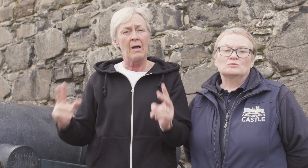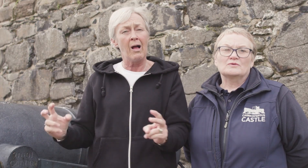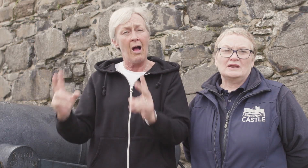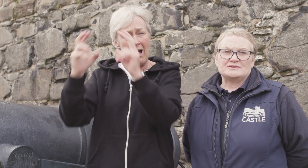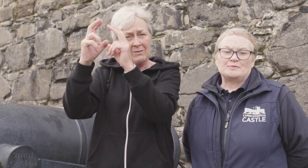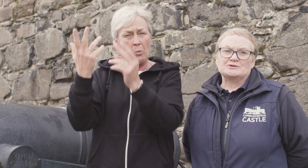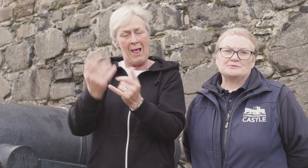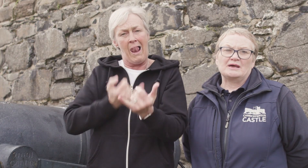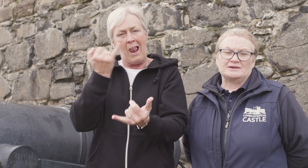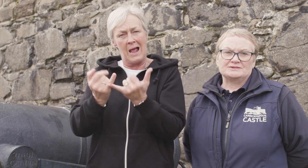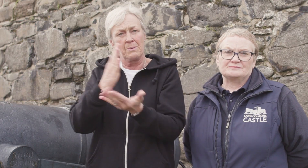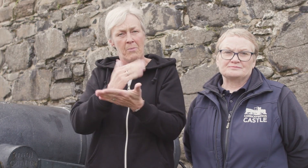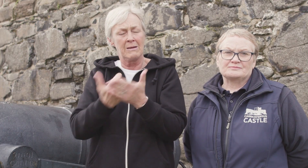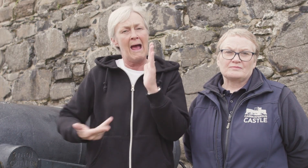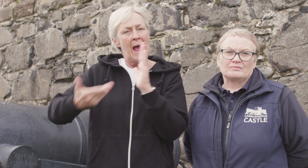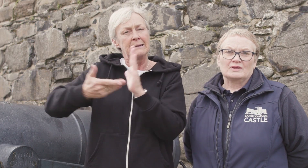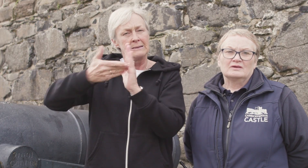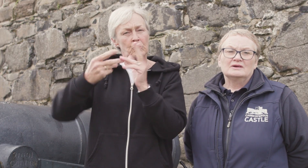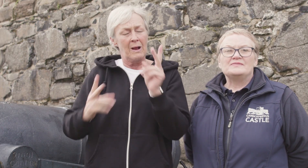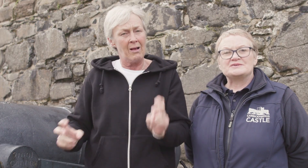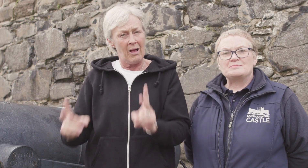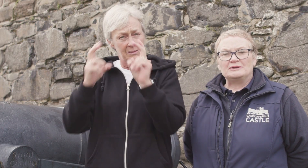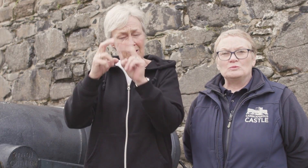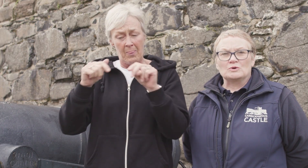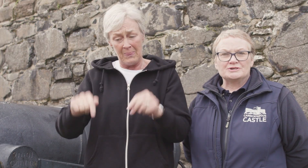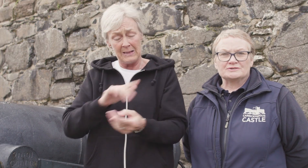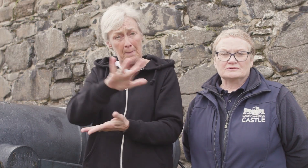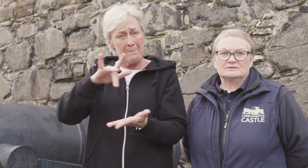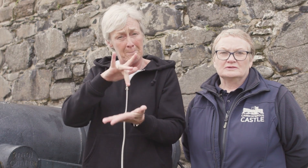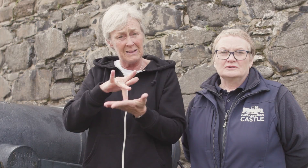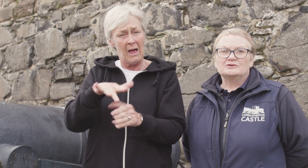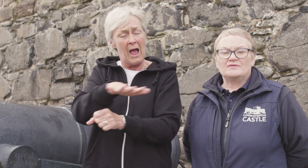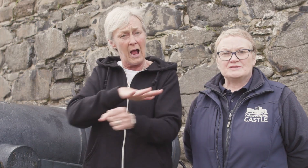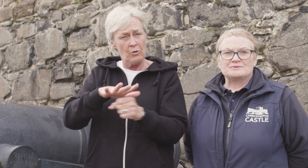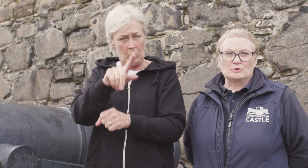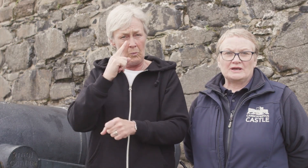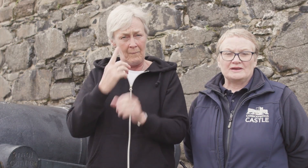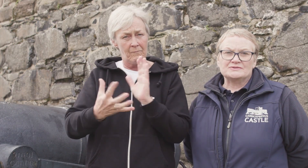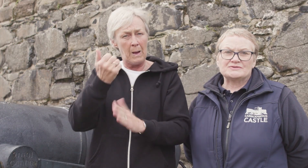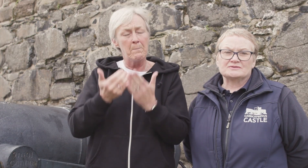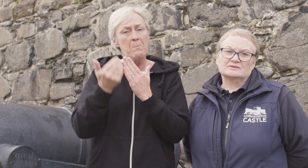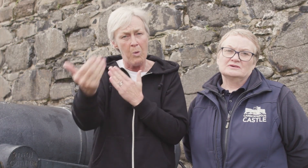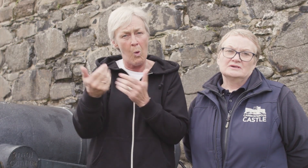were the last parts to be added. In this middle ward, you'll find some more cannons.